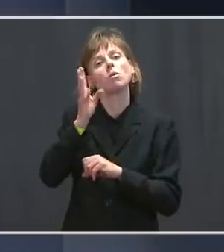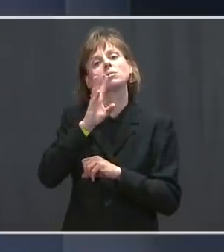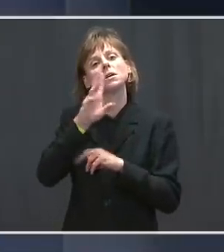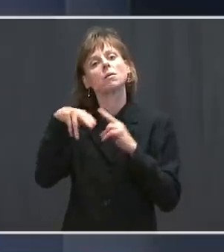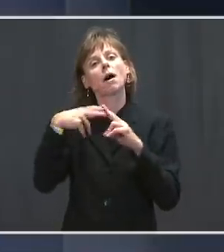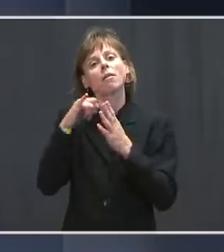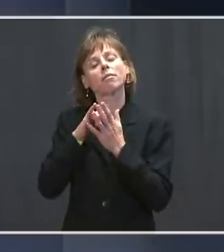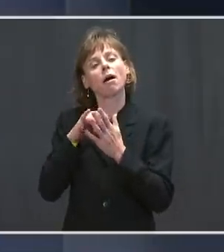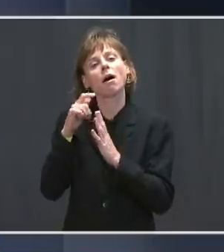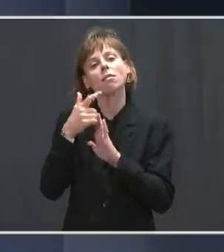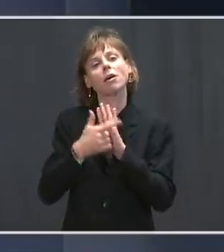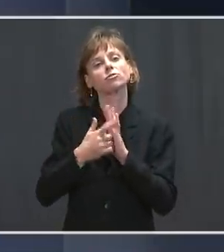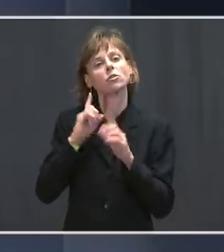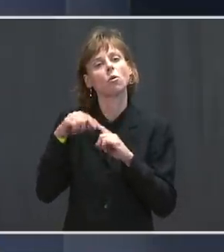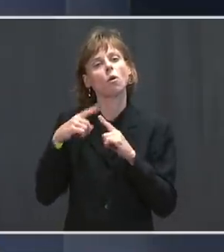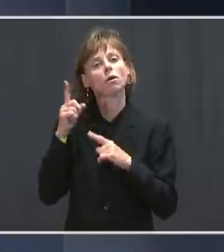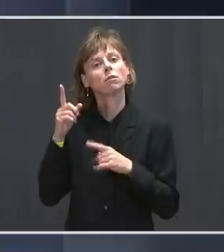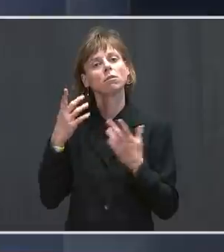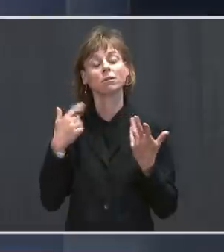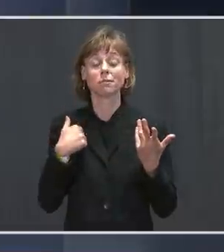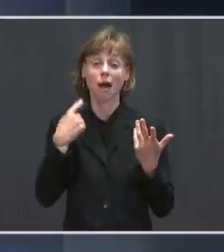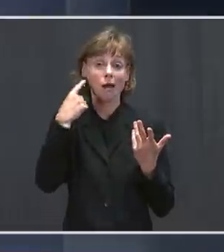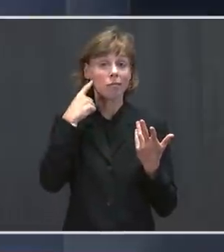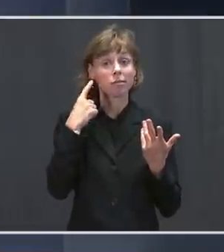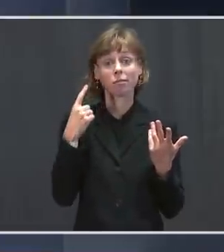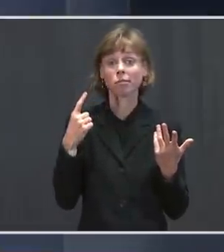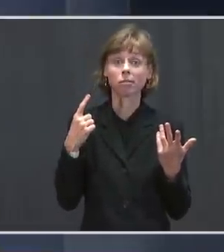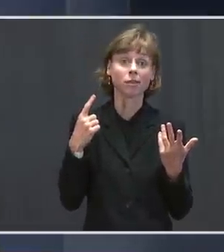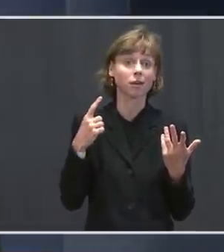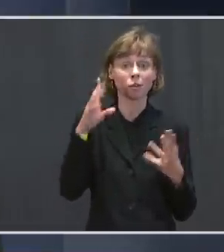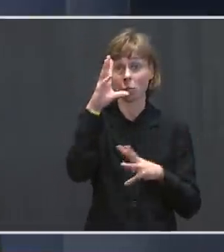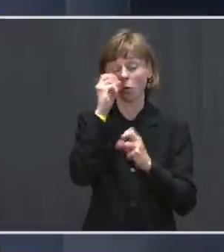Ms. Psaki: You know, I think the president has been out speaking out about a range of issues he's committed to,